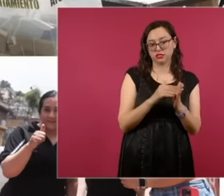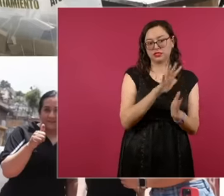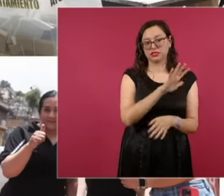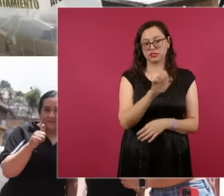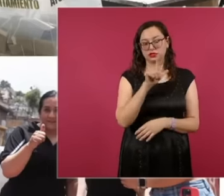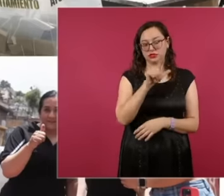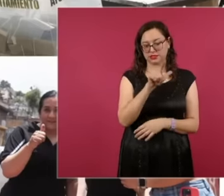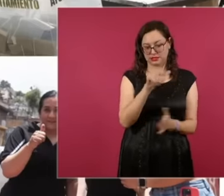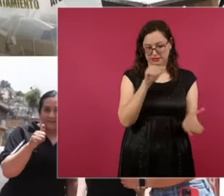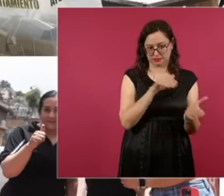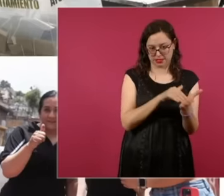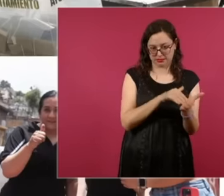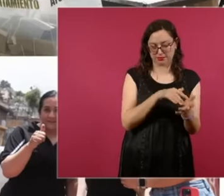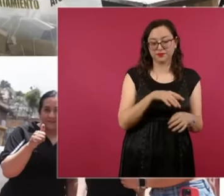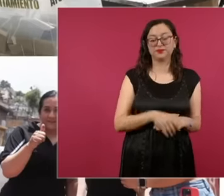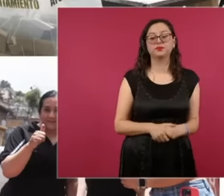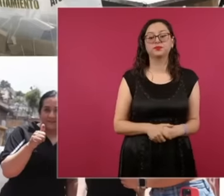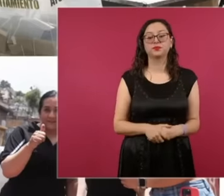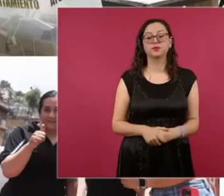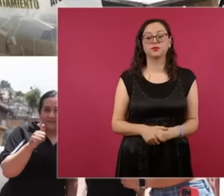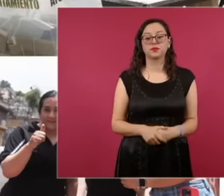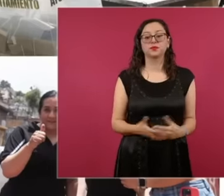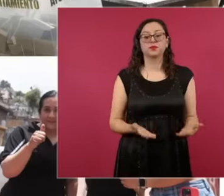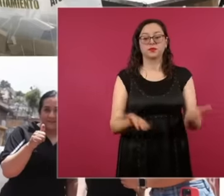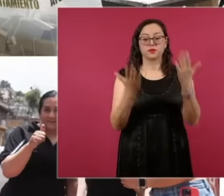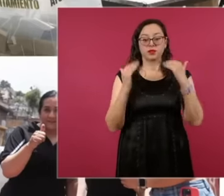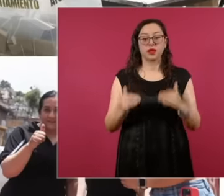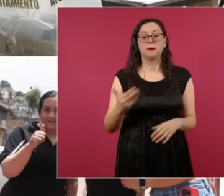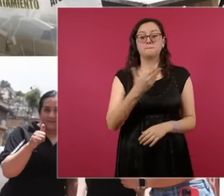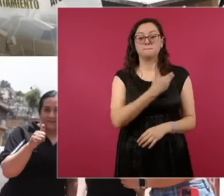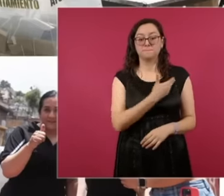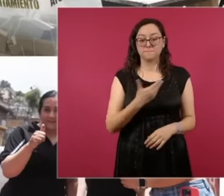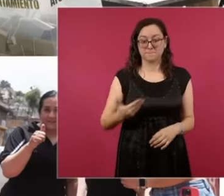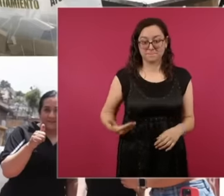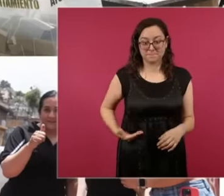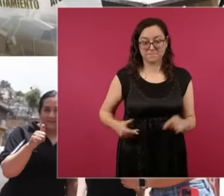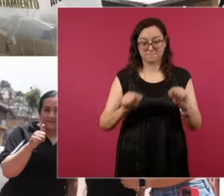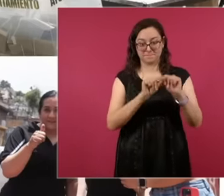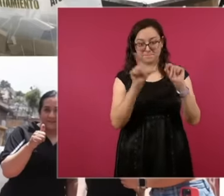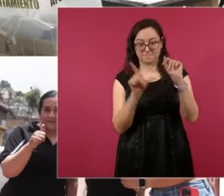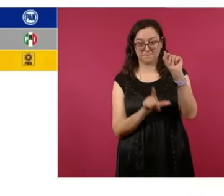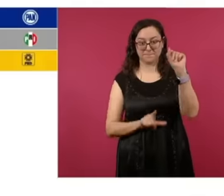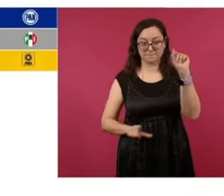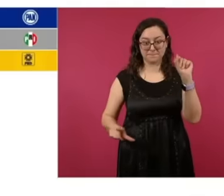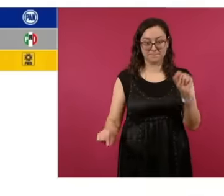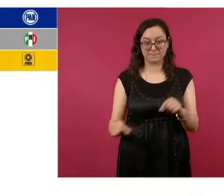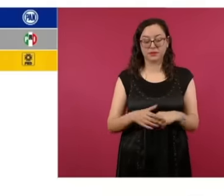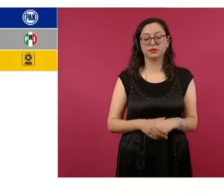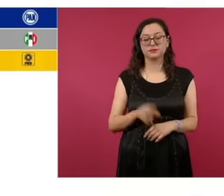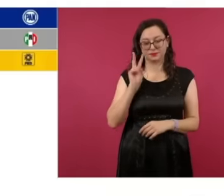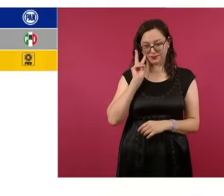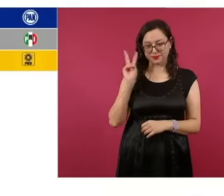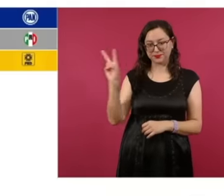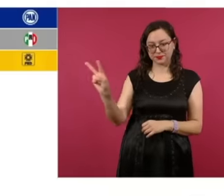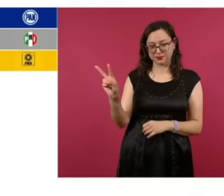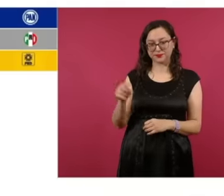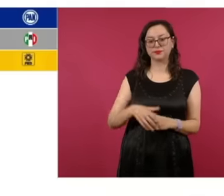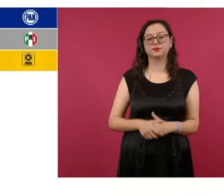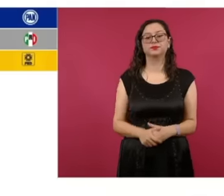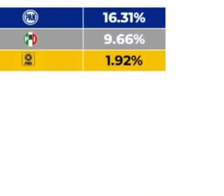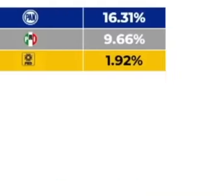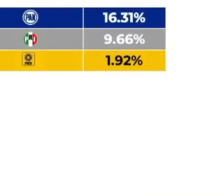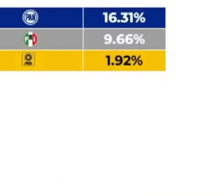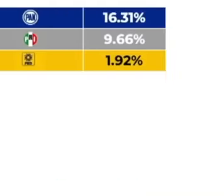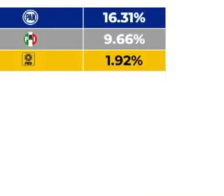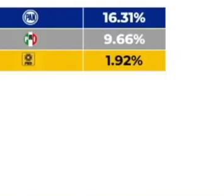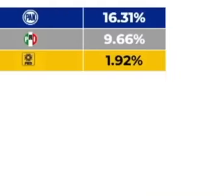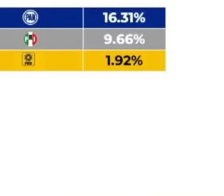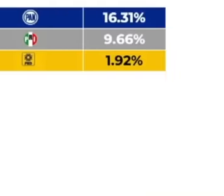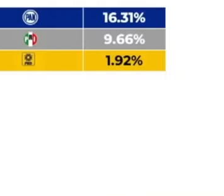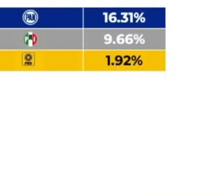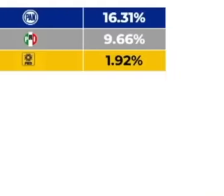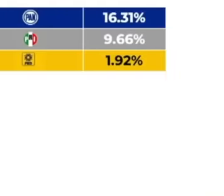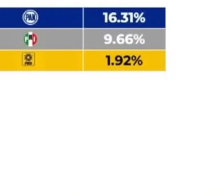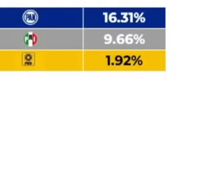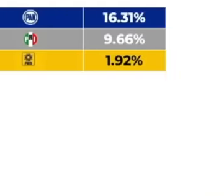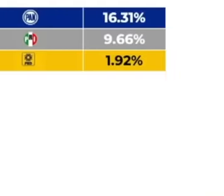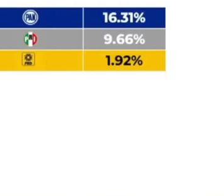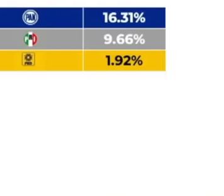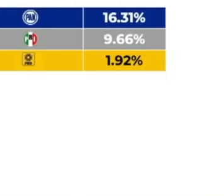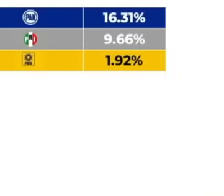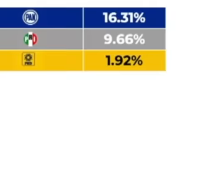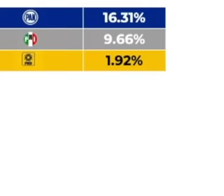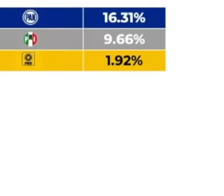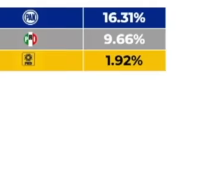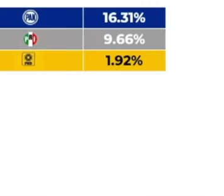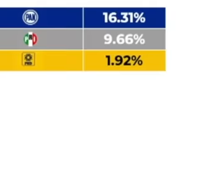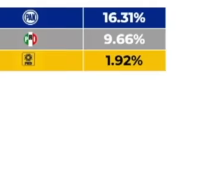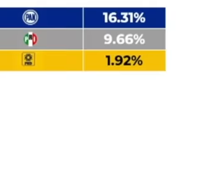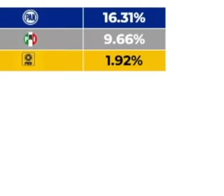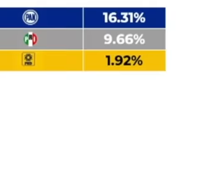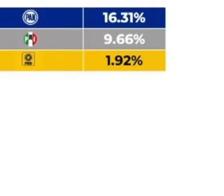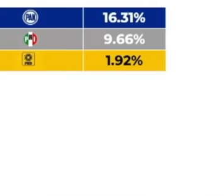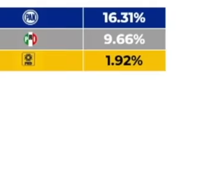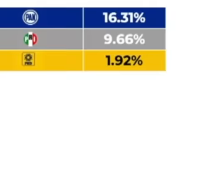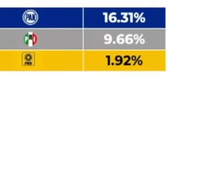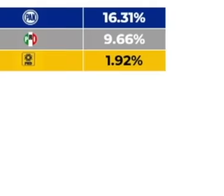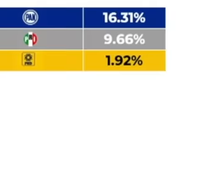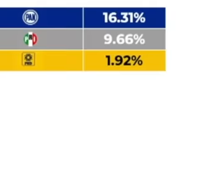Republic Claudia Shen She remains the winner with a percentage of 59.3 5% that is to say she obtained